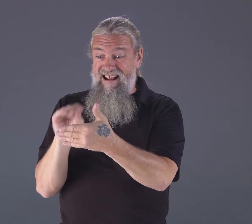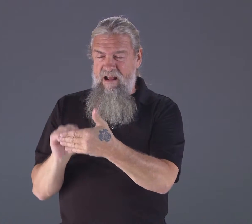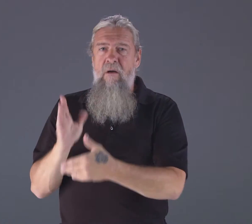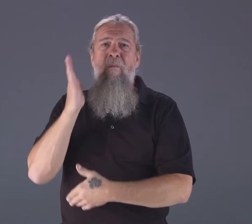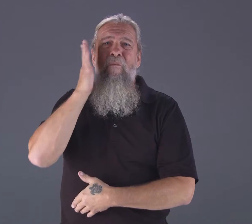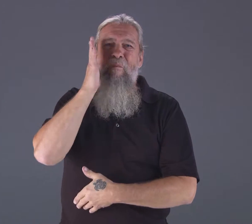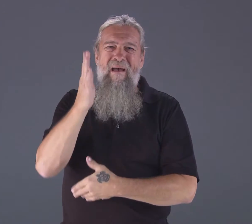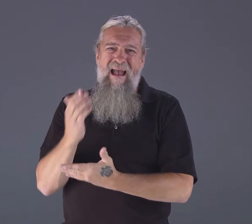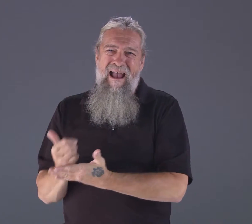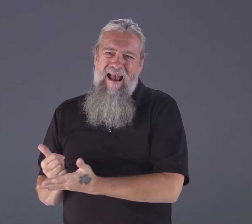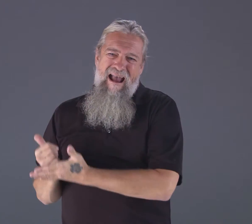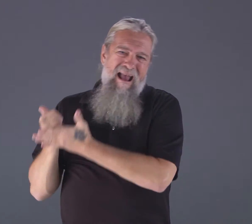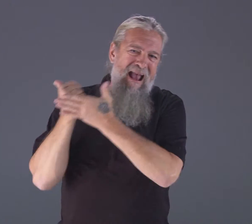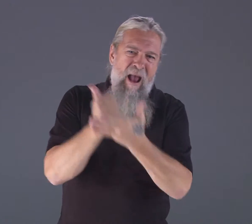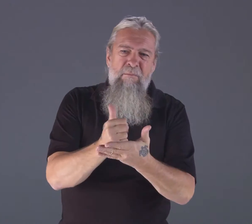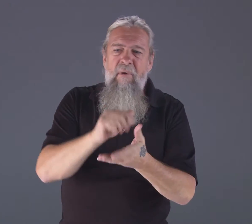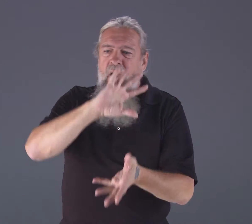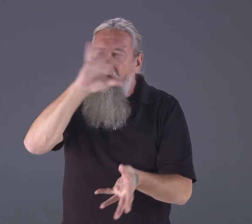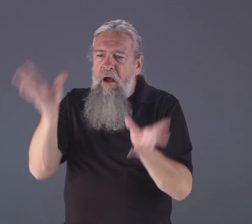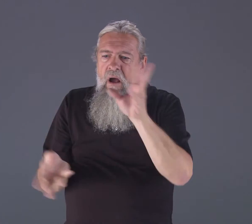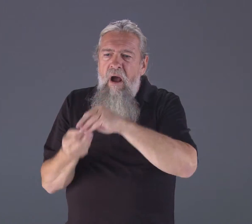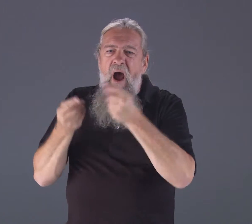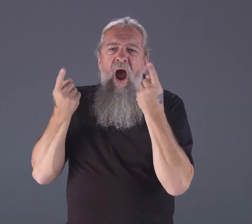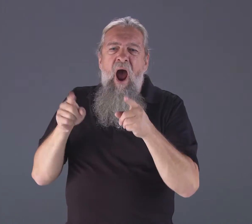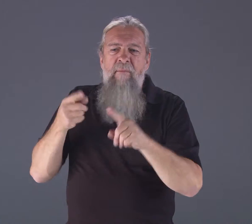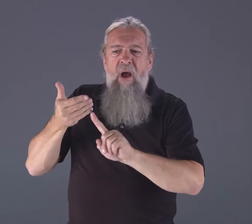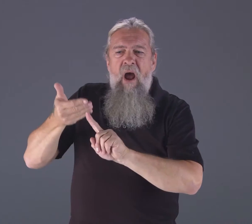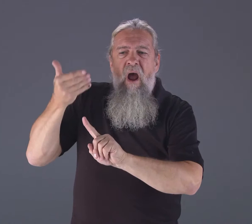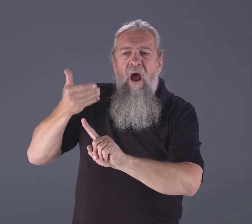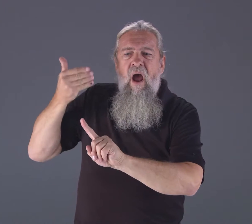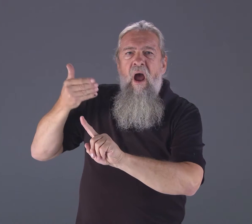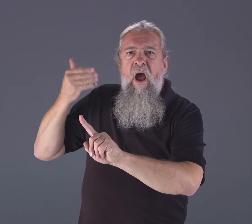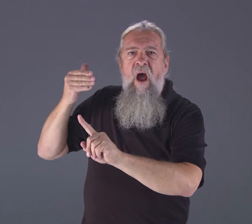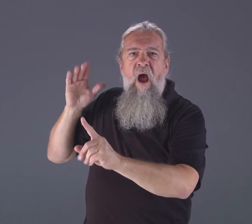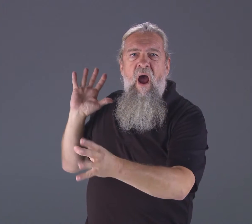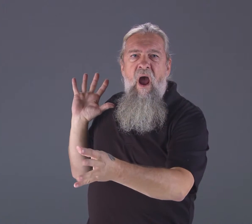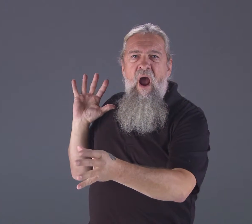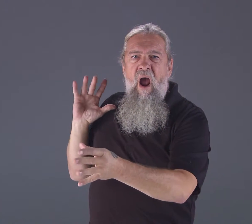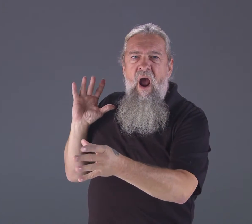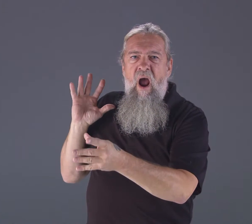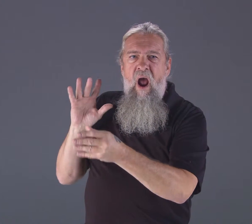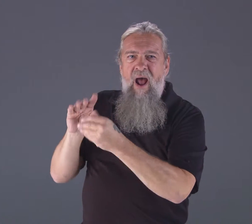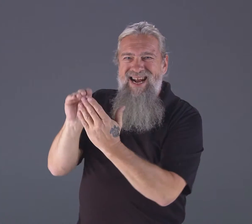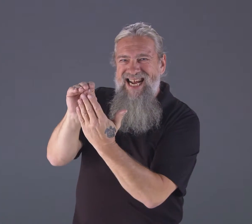It is helpful to keep a log of the abuse to use when requesting a civil protection order.